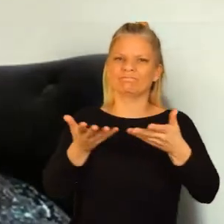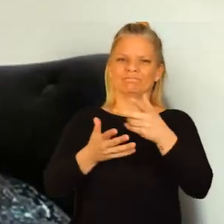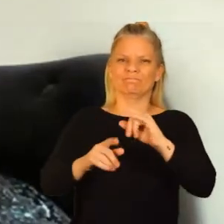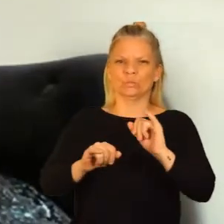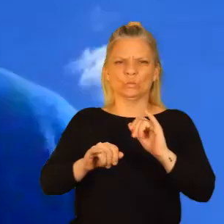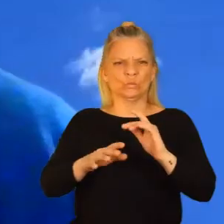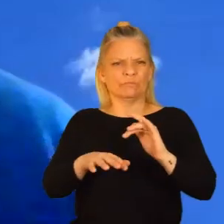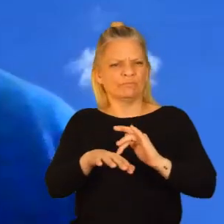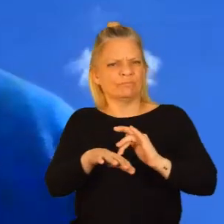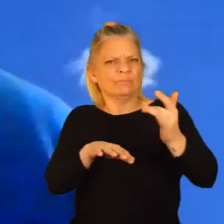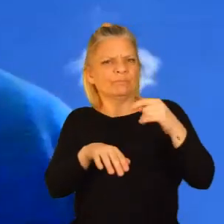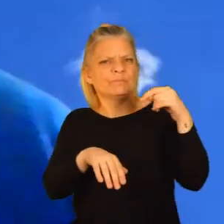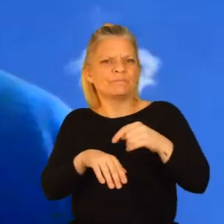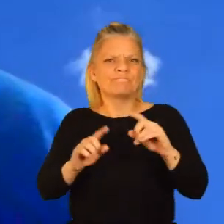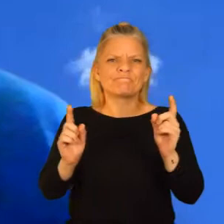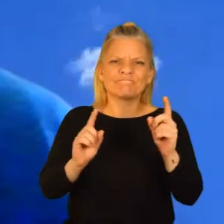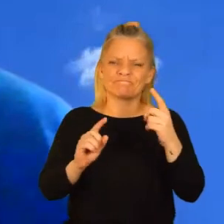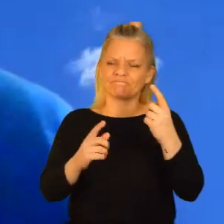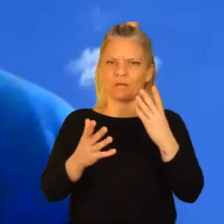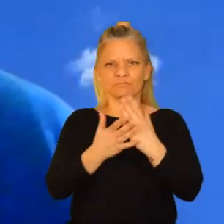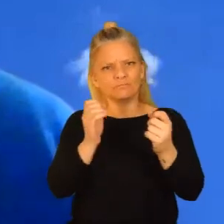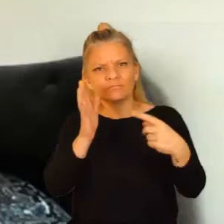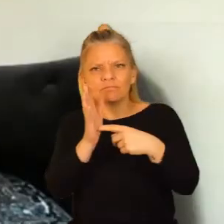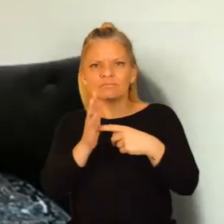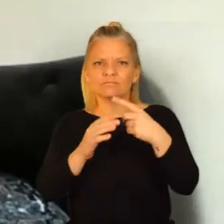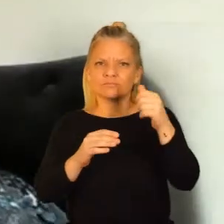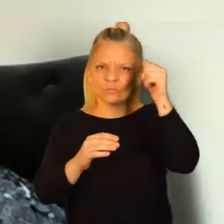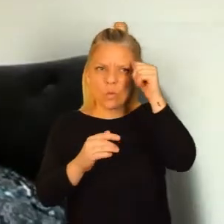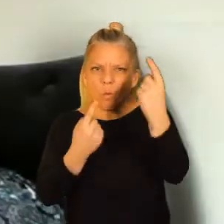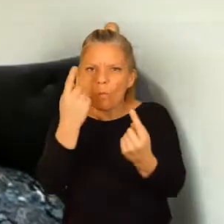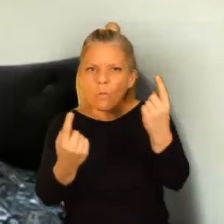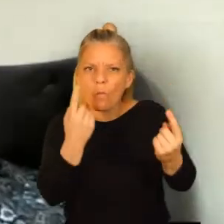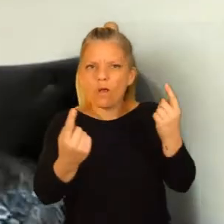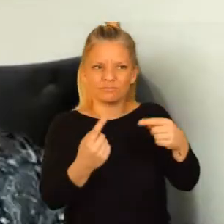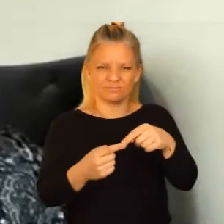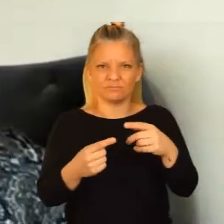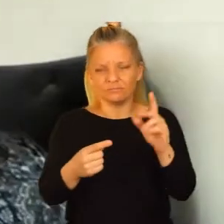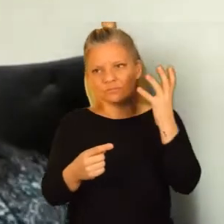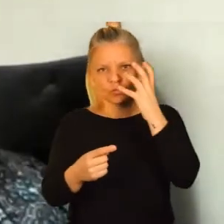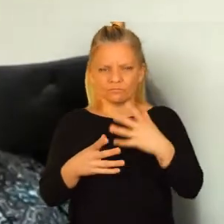That's a good point yeah yeah So it doesn't become taboo to talk about the tricky issues